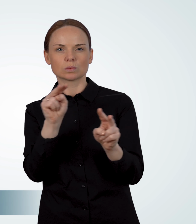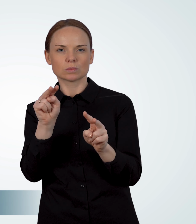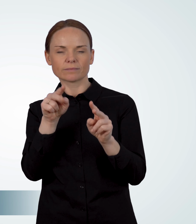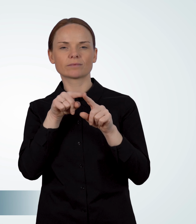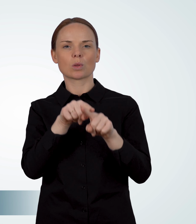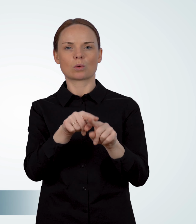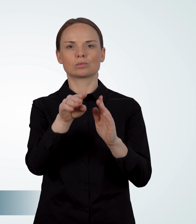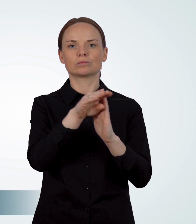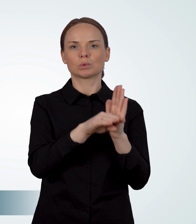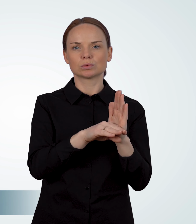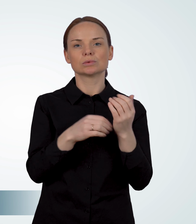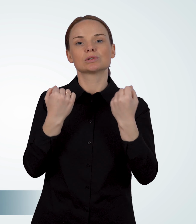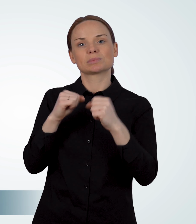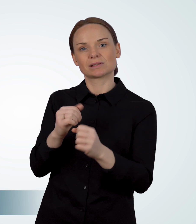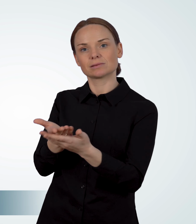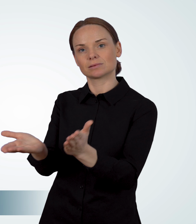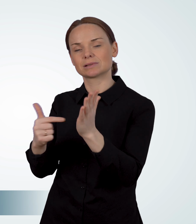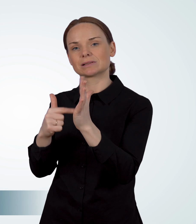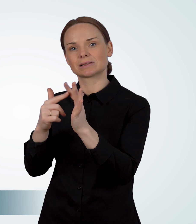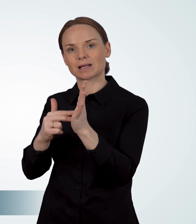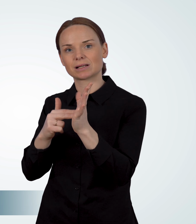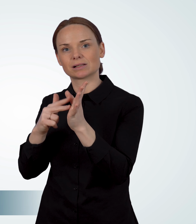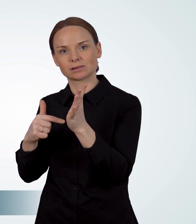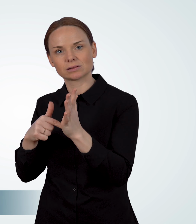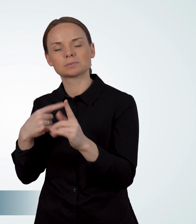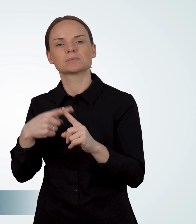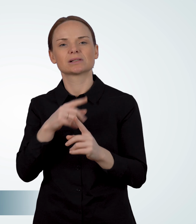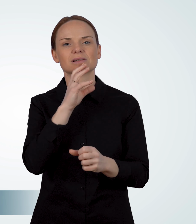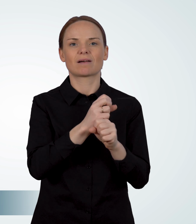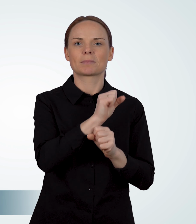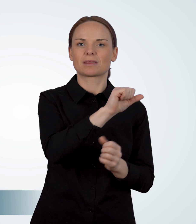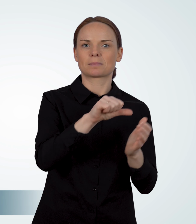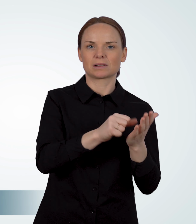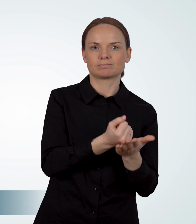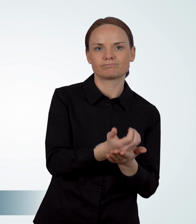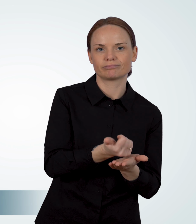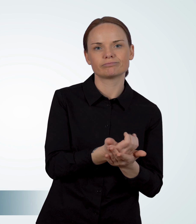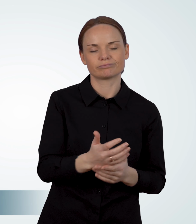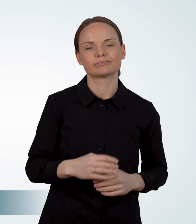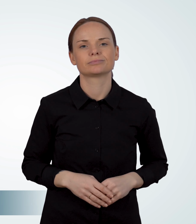to protect tenants and government investment.